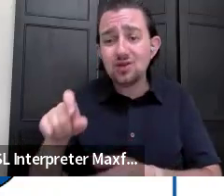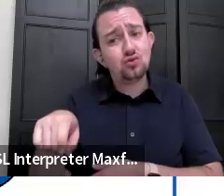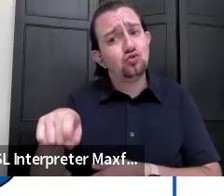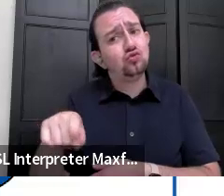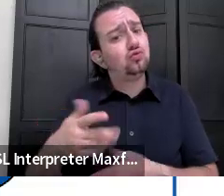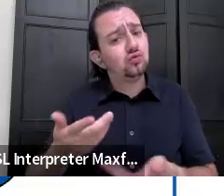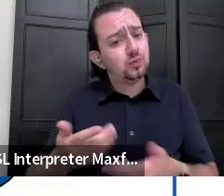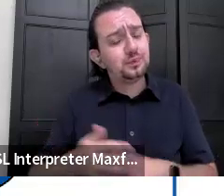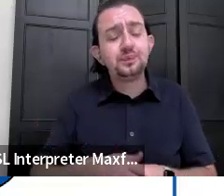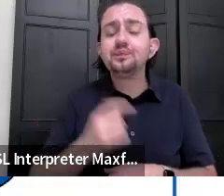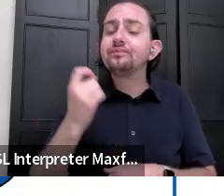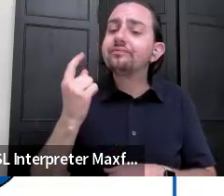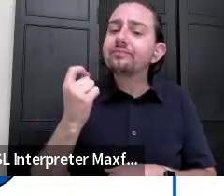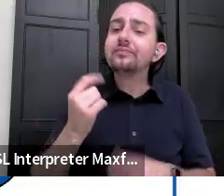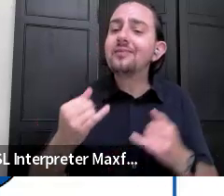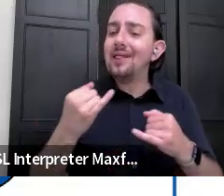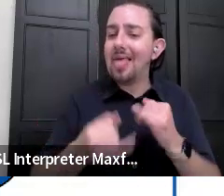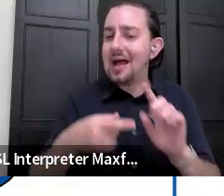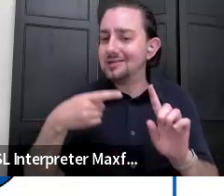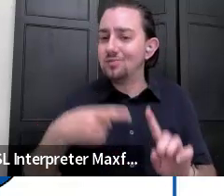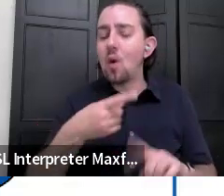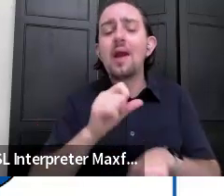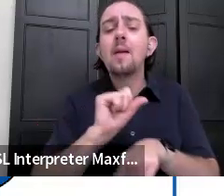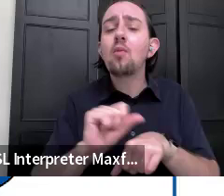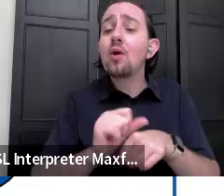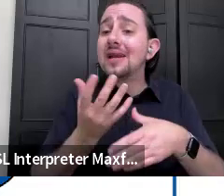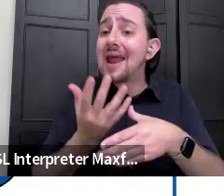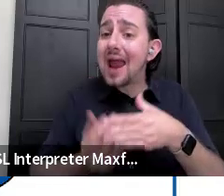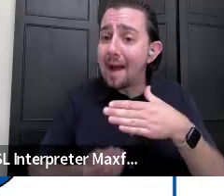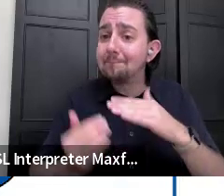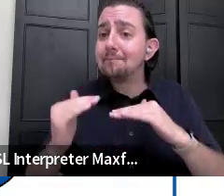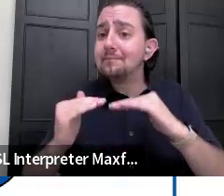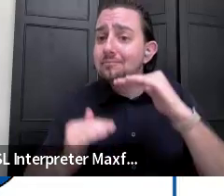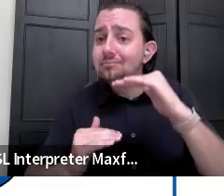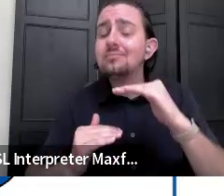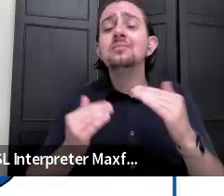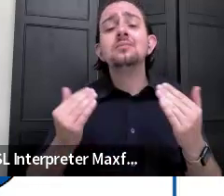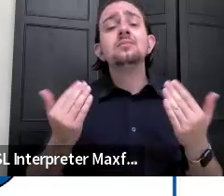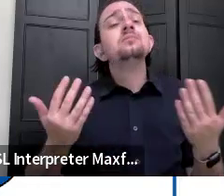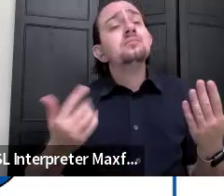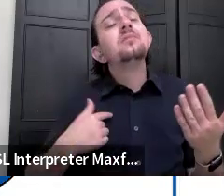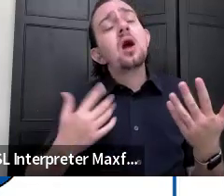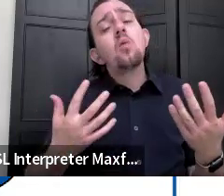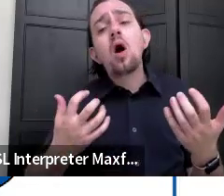very large employment gap, as well. So I wanted to look at these statistics.